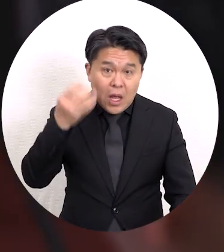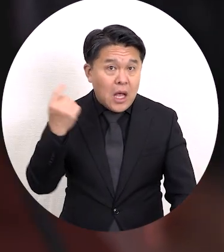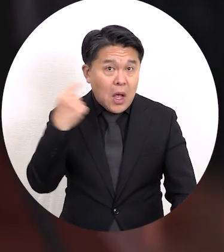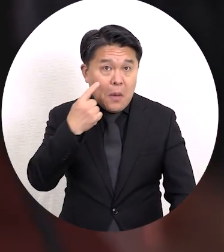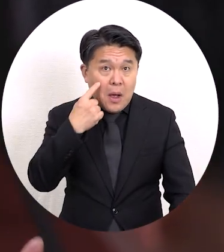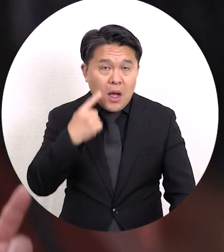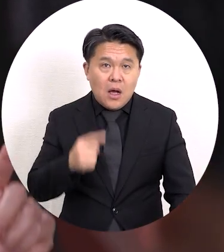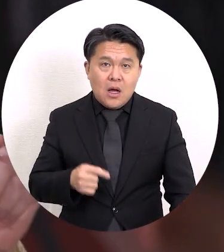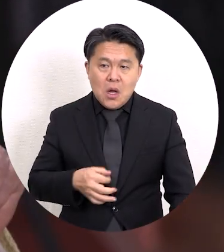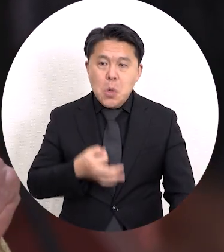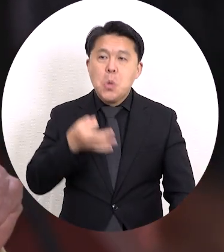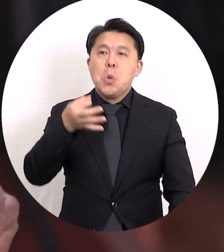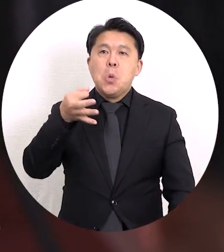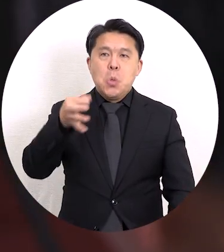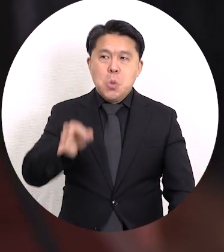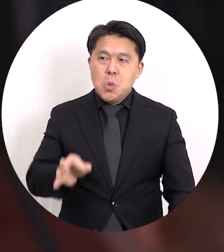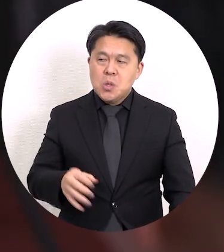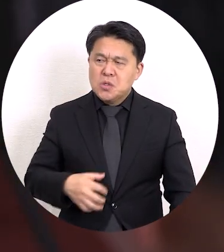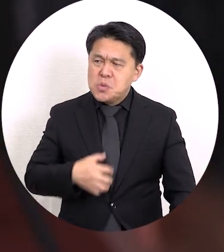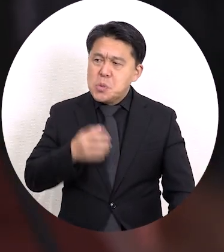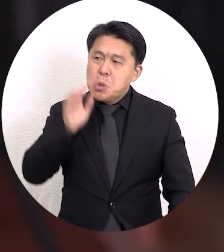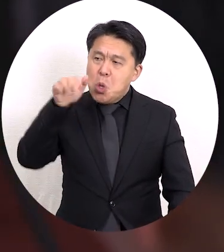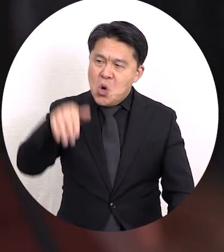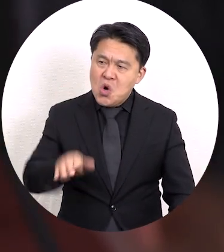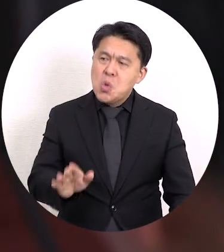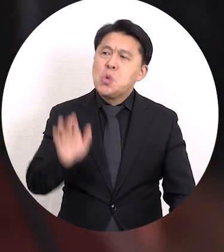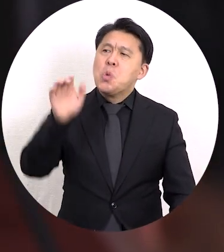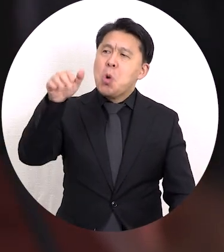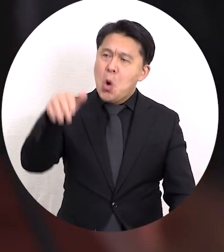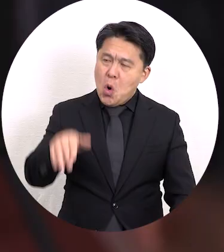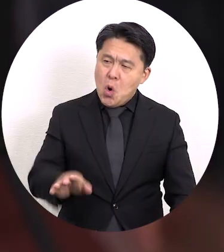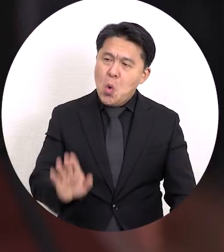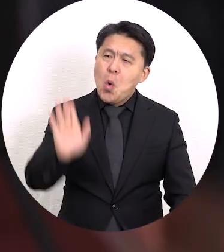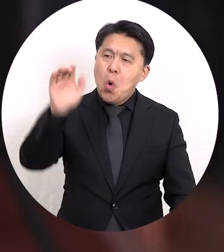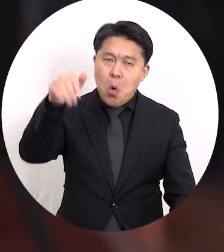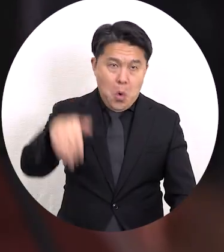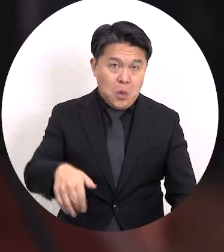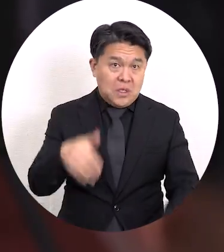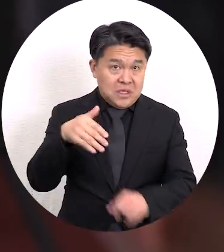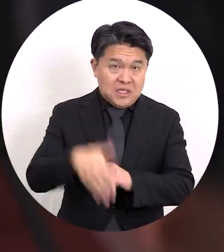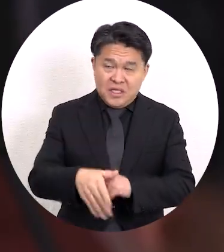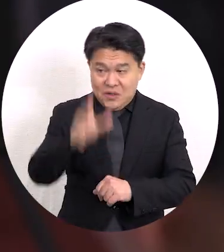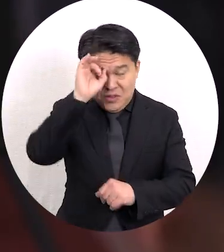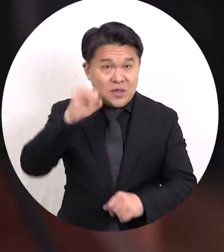you'll hear continuous sounds like "uuuu,"